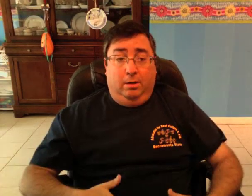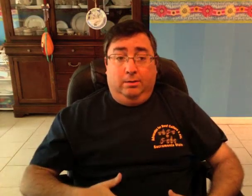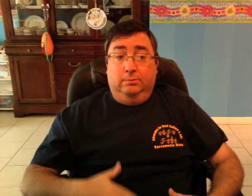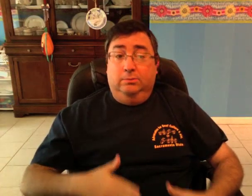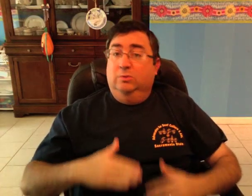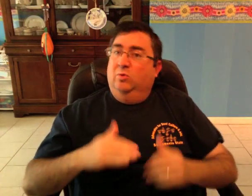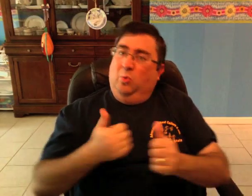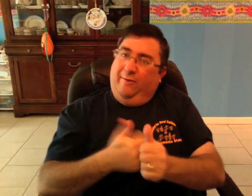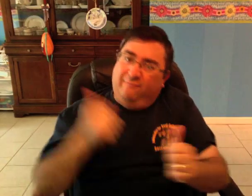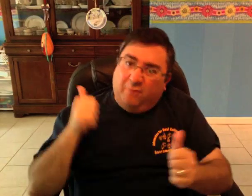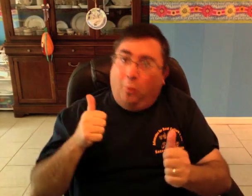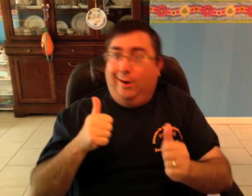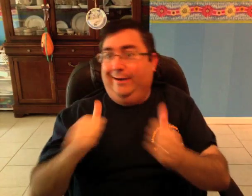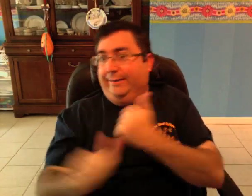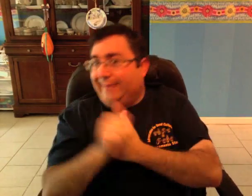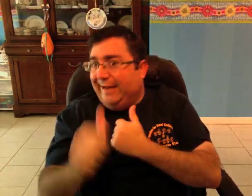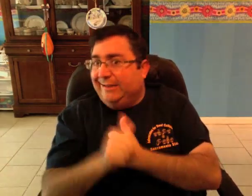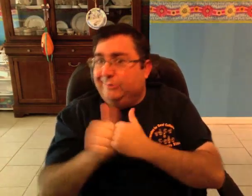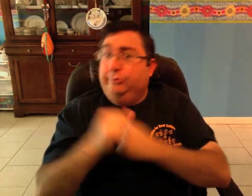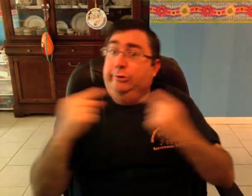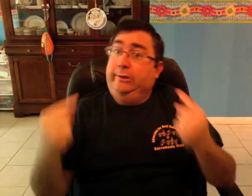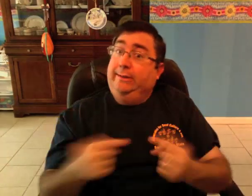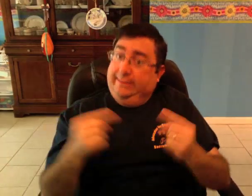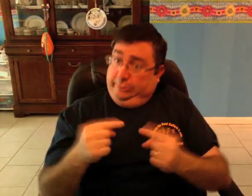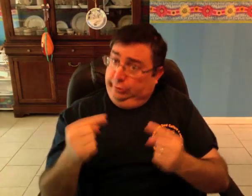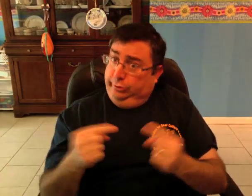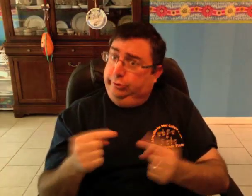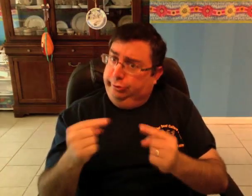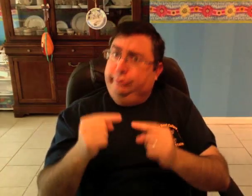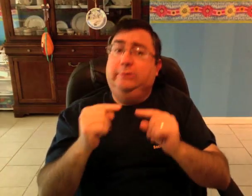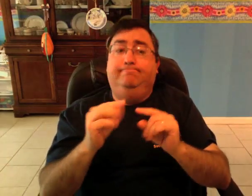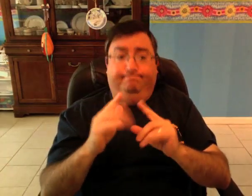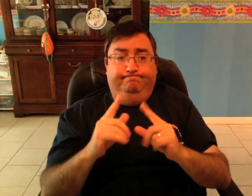by avoiding danger or injury.